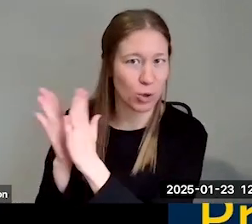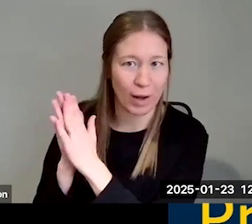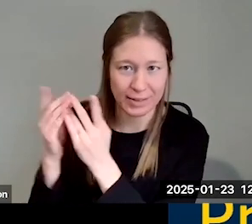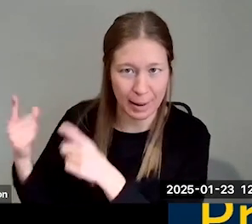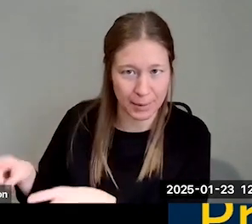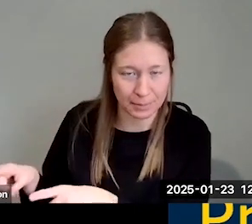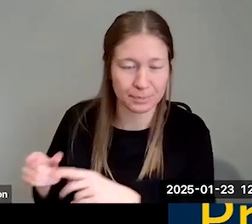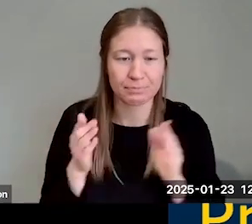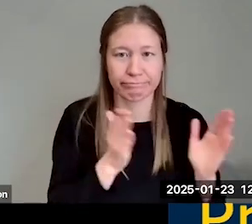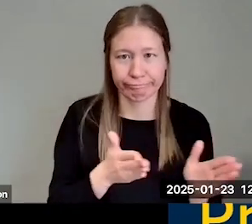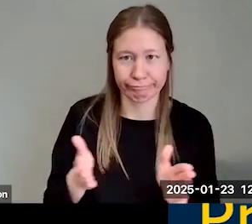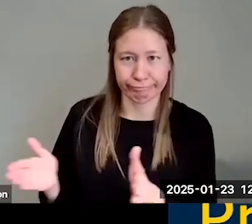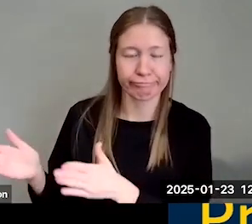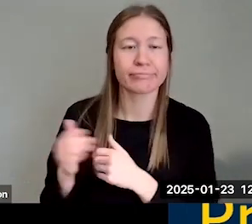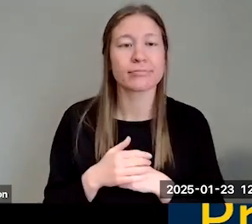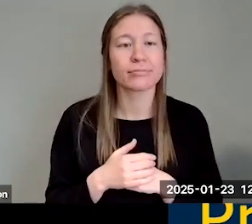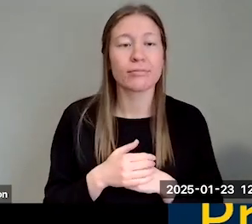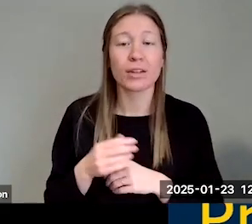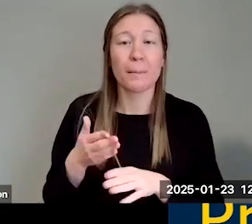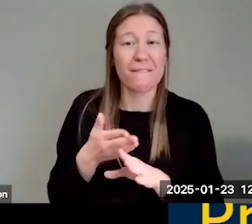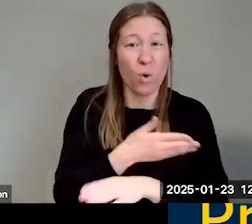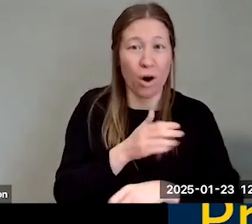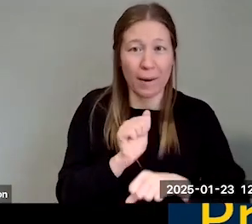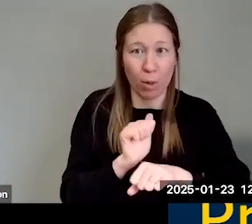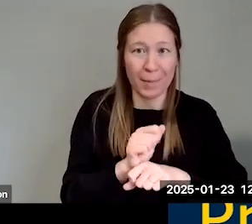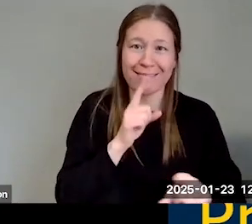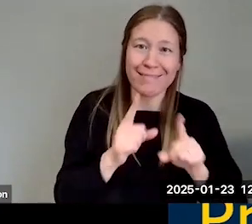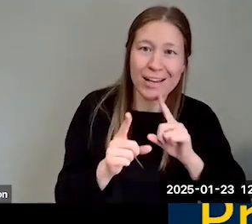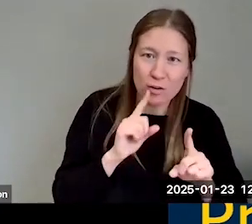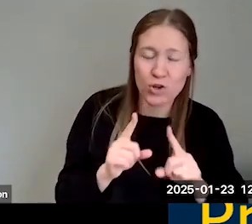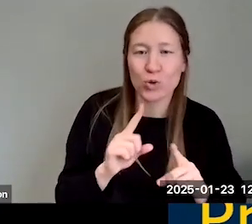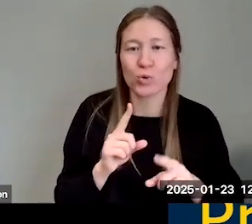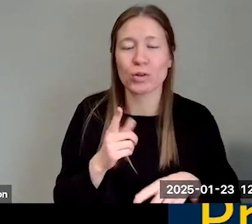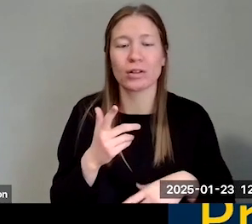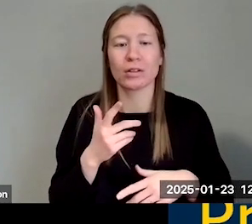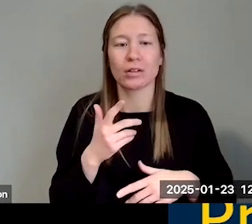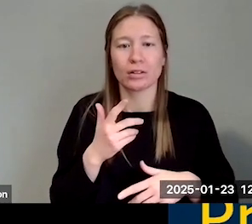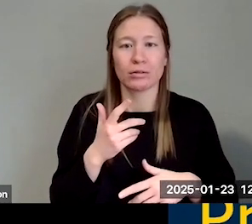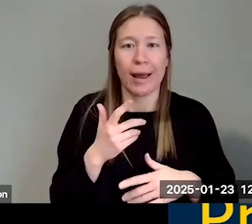So pre-employment in the application phase, interview phase, and the pre-offer phase.